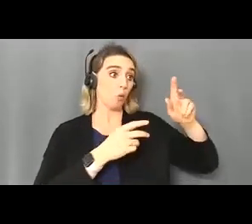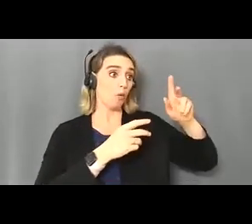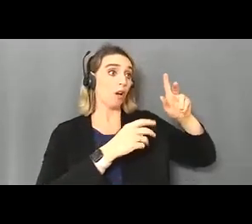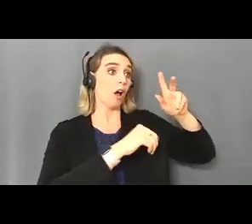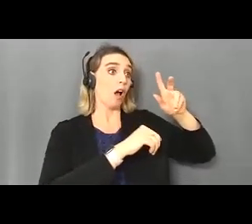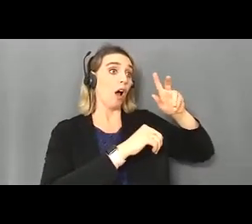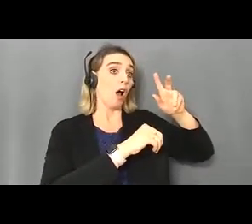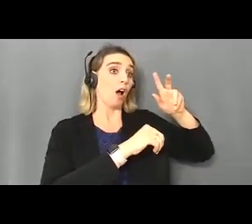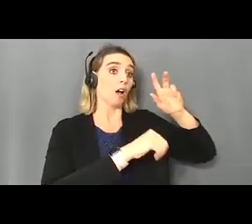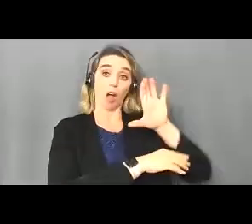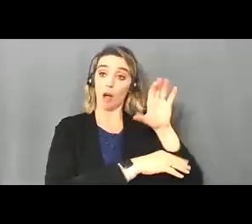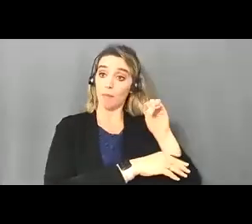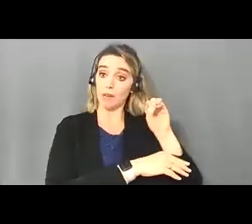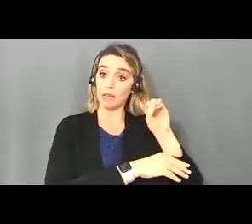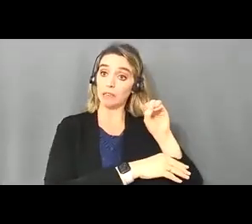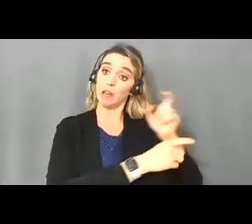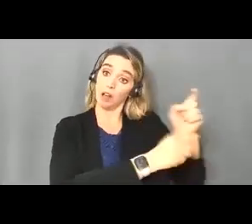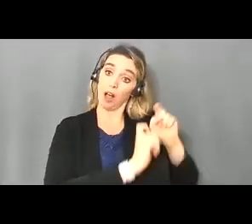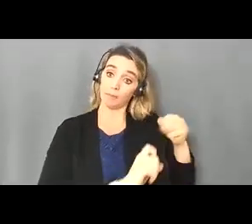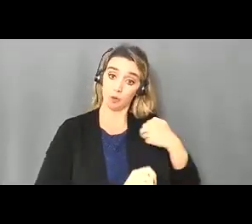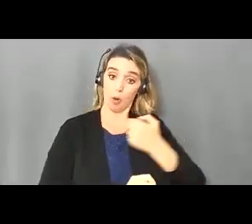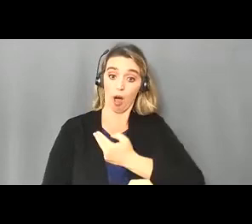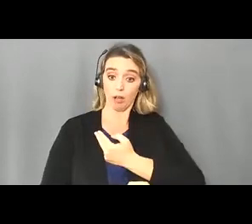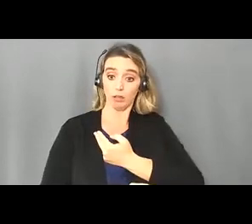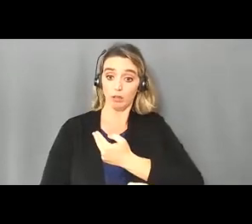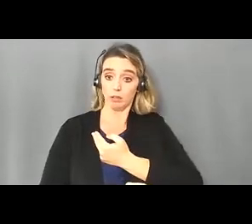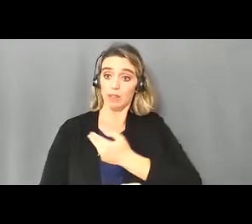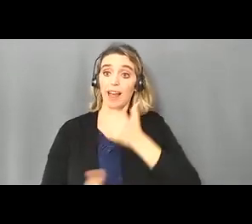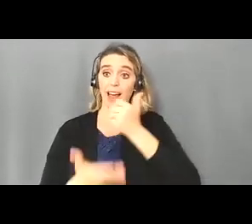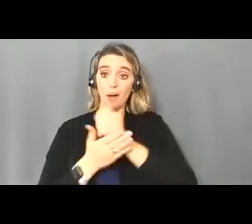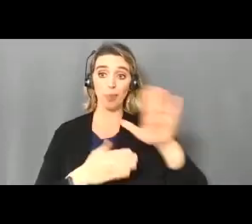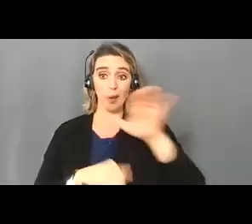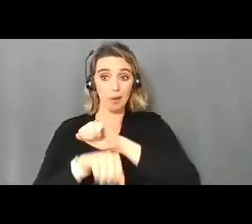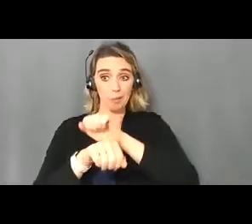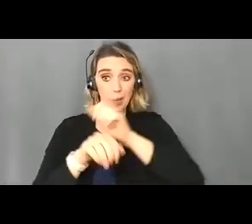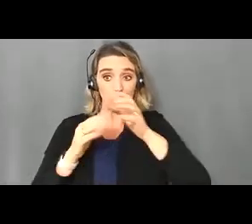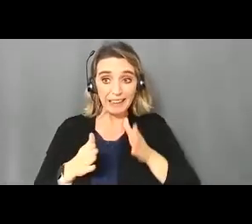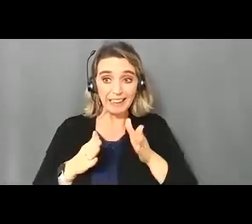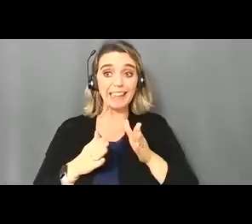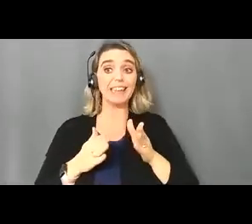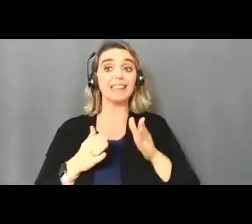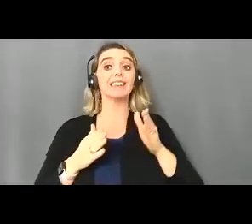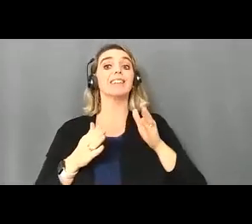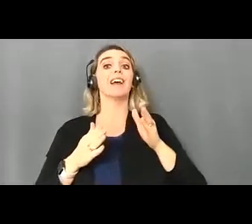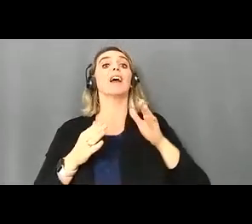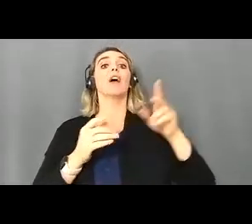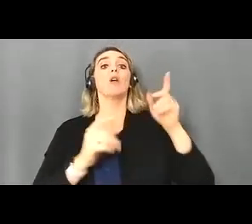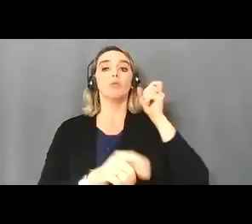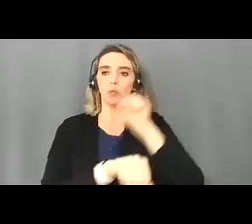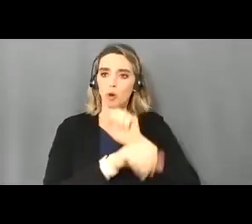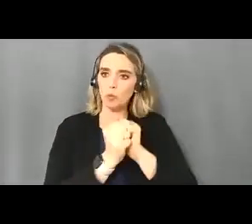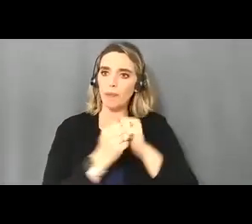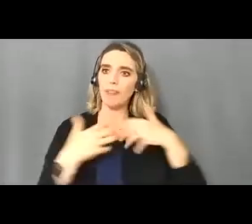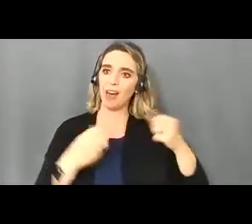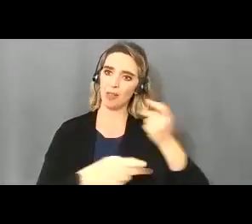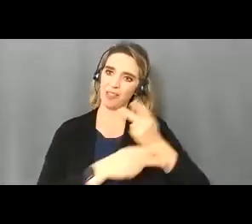to help their employees navigate the healthcare system so that the employees working with their own health care providers